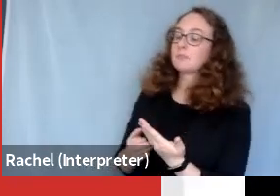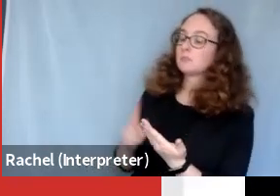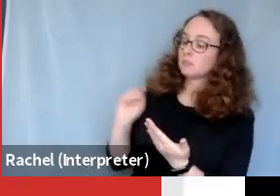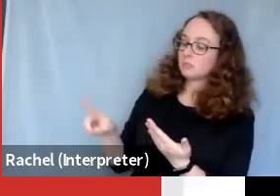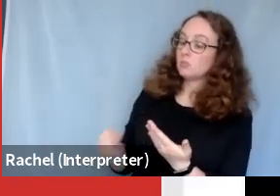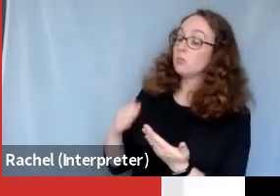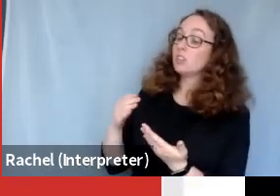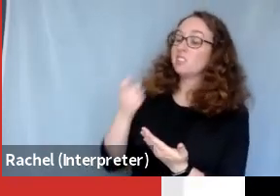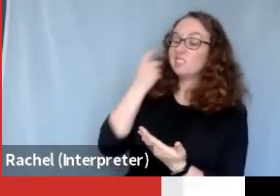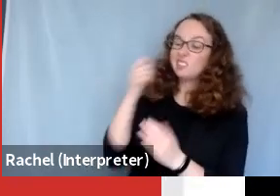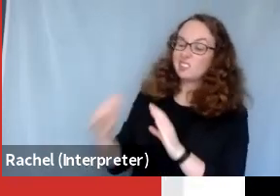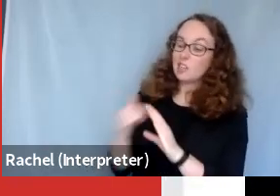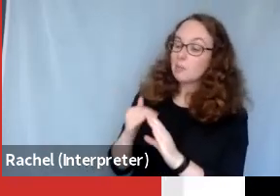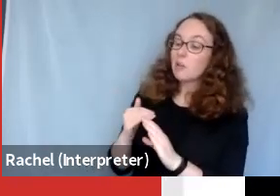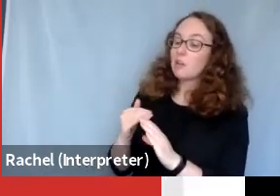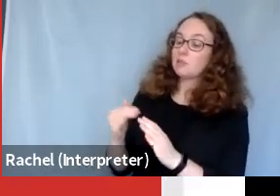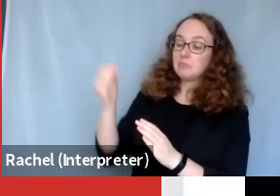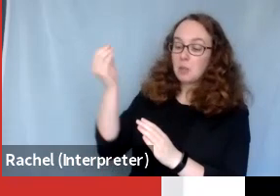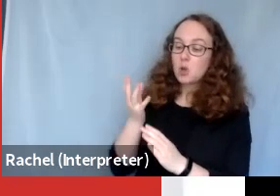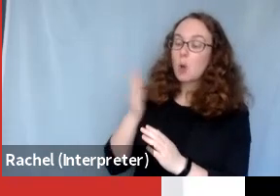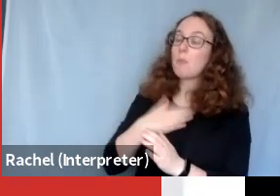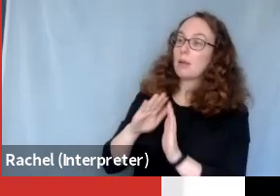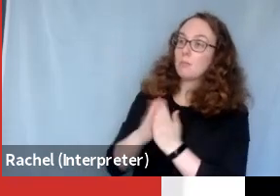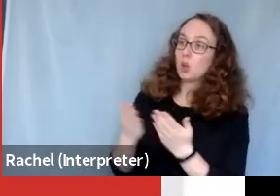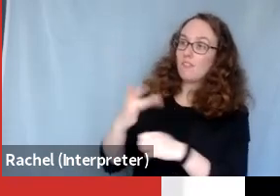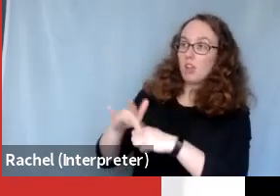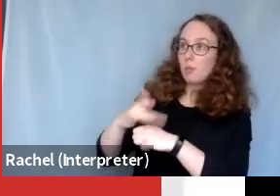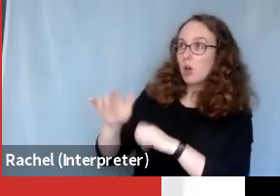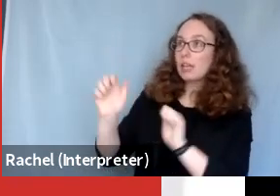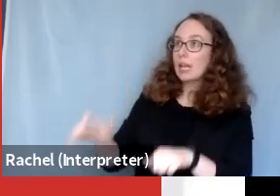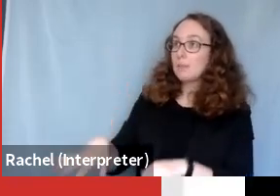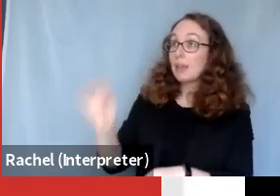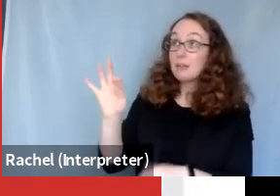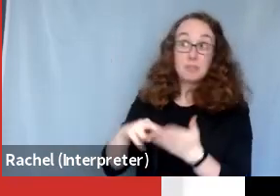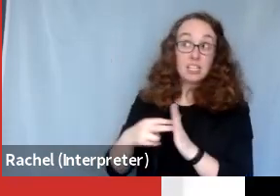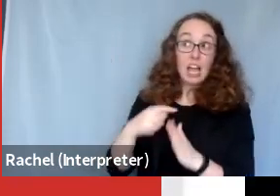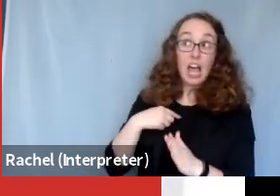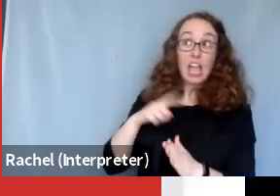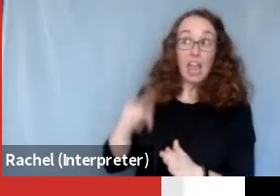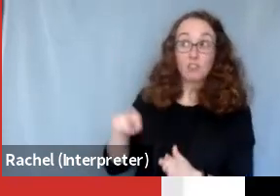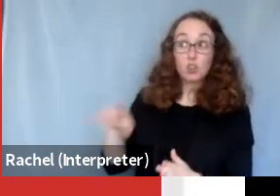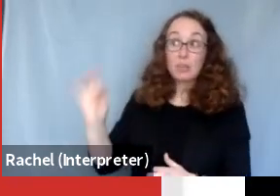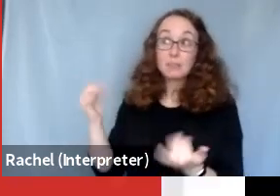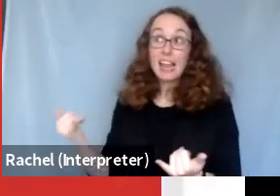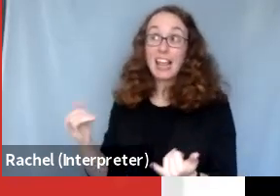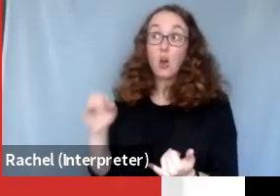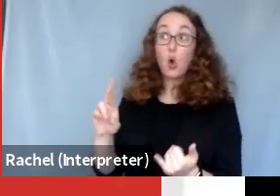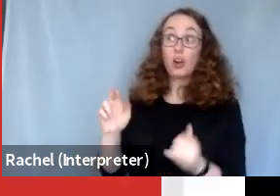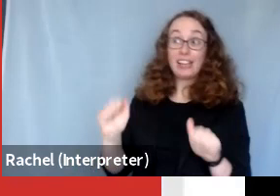does that mean I have to pick up today or can I pick it up another day? No that's just a notification that's ready so you can come in at your